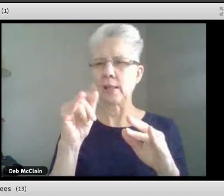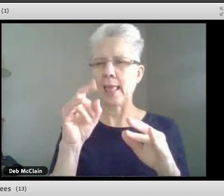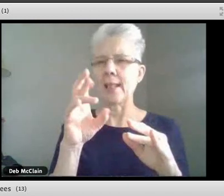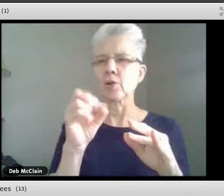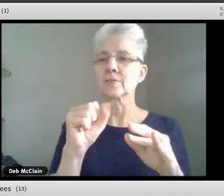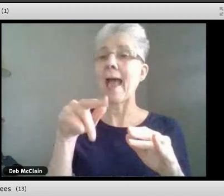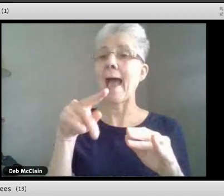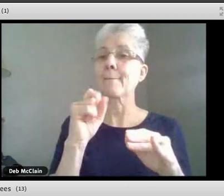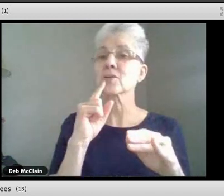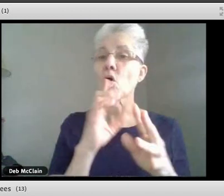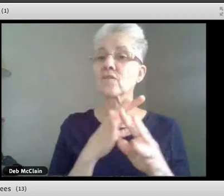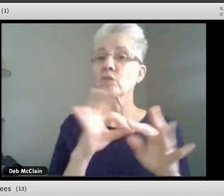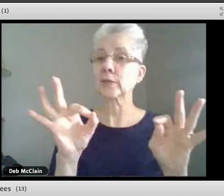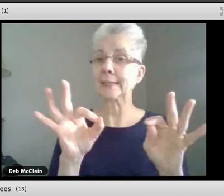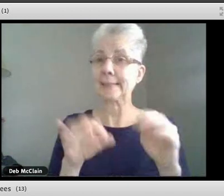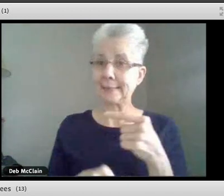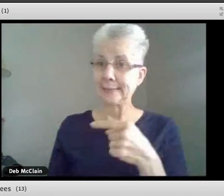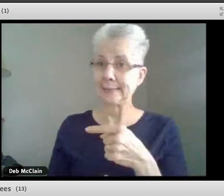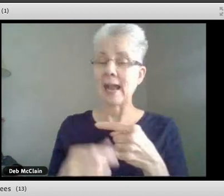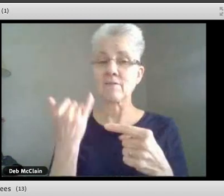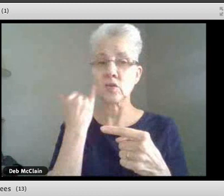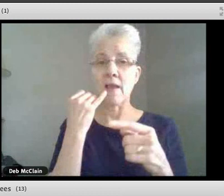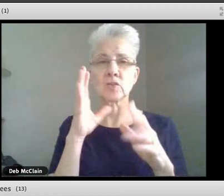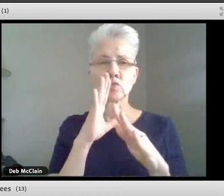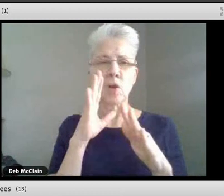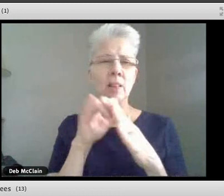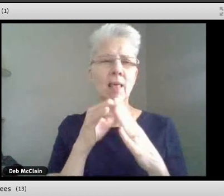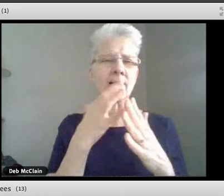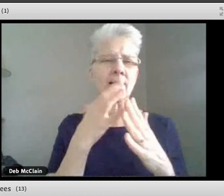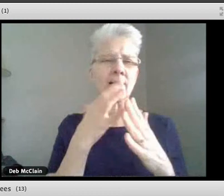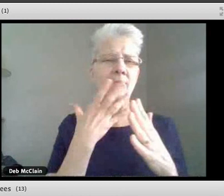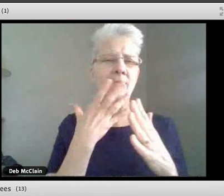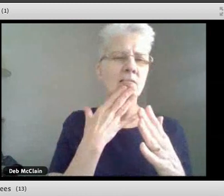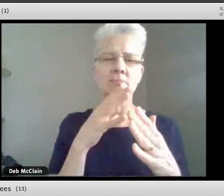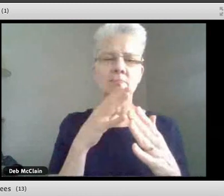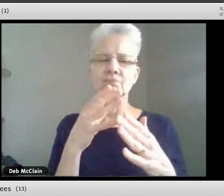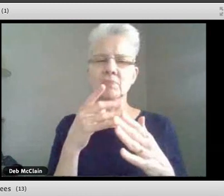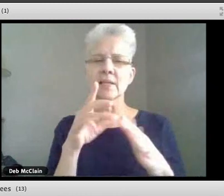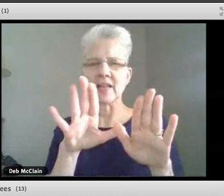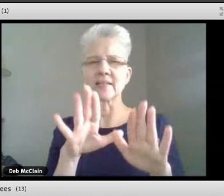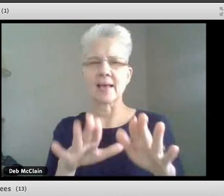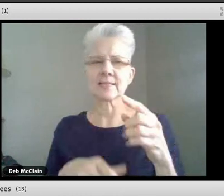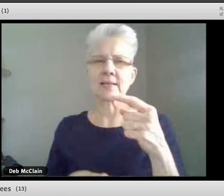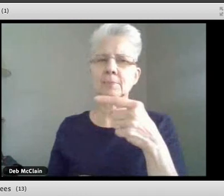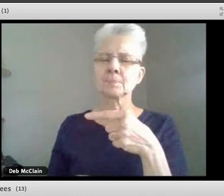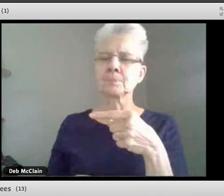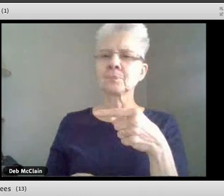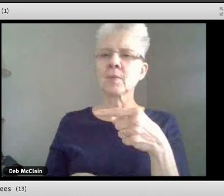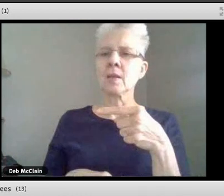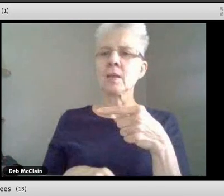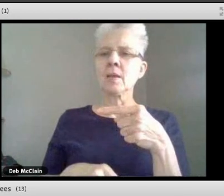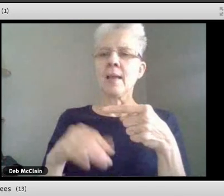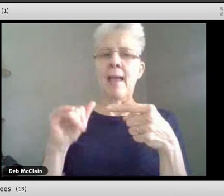this Color ID is fantastic. There's some apps for kids in terms of learning disability,